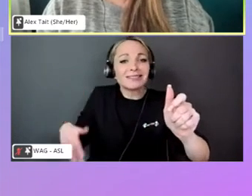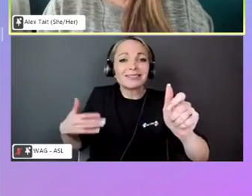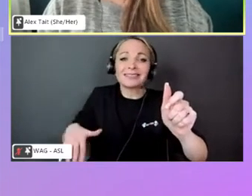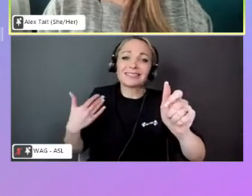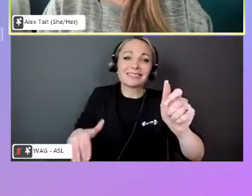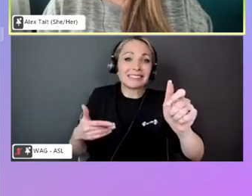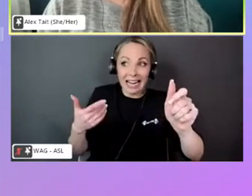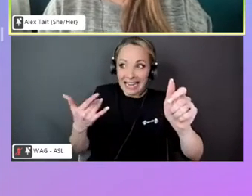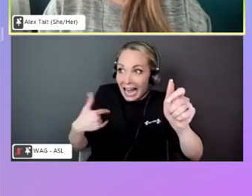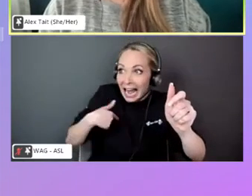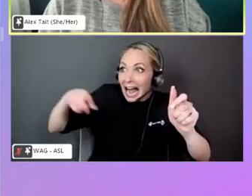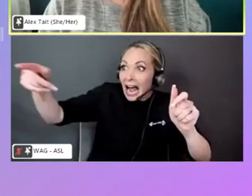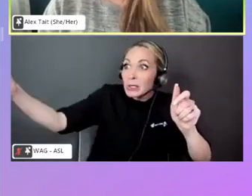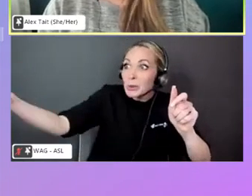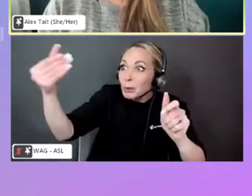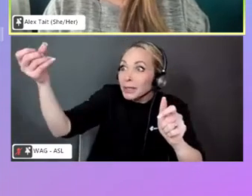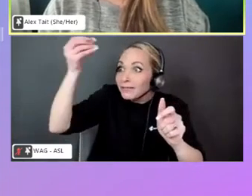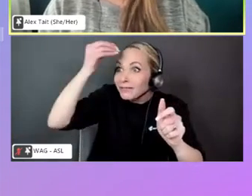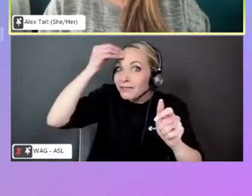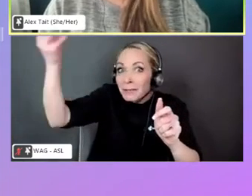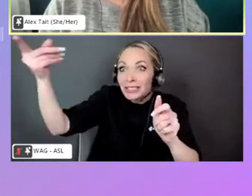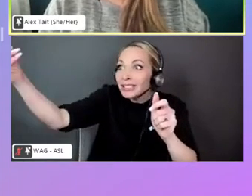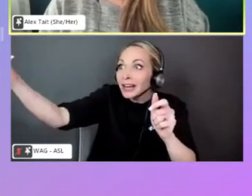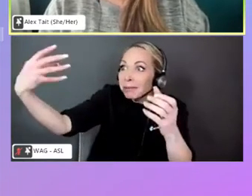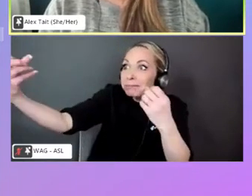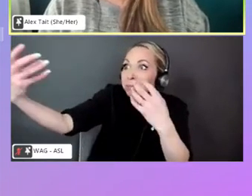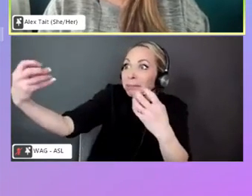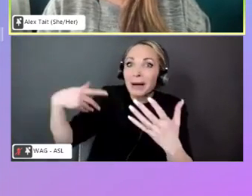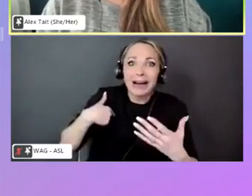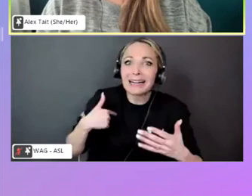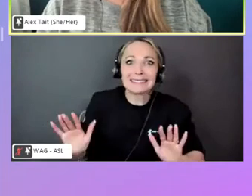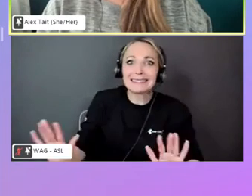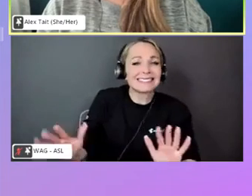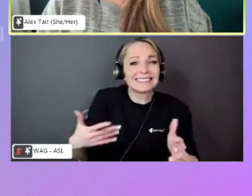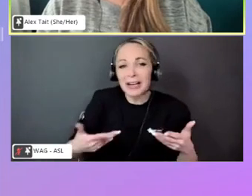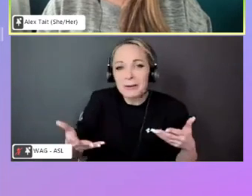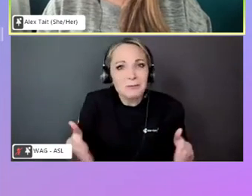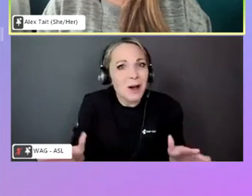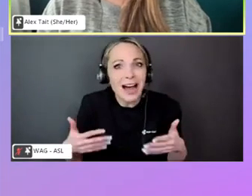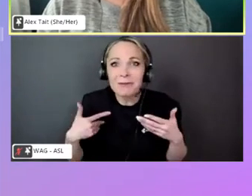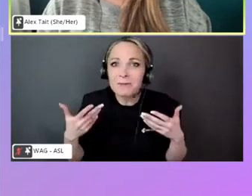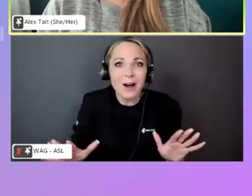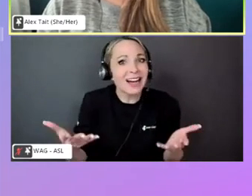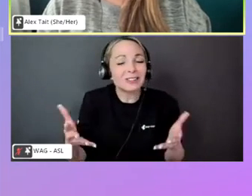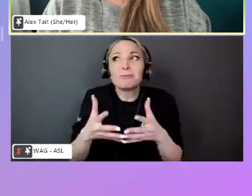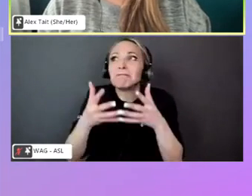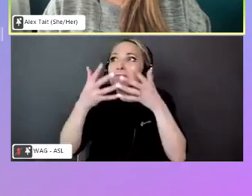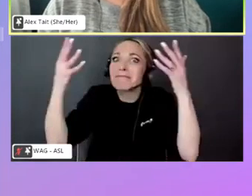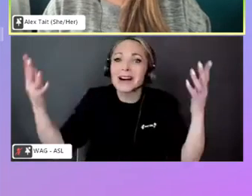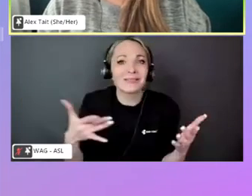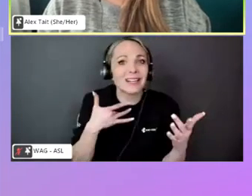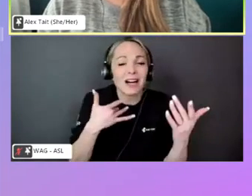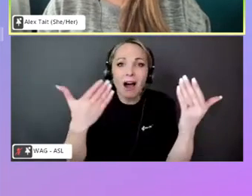further behind every day. I'm afraid to try something new in case I screw up my device and cause more work here the